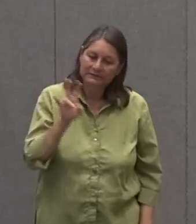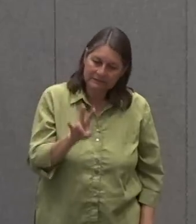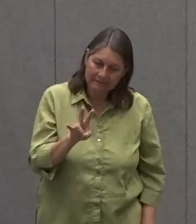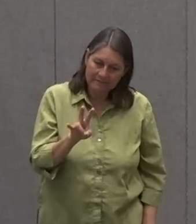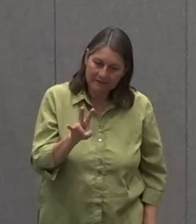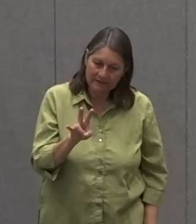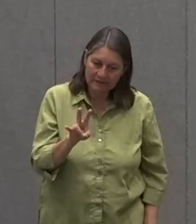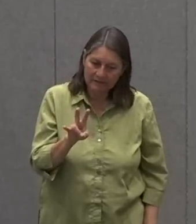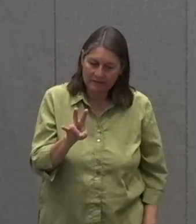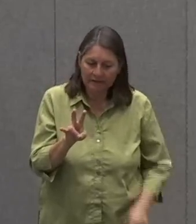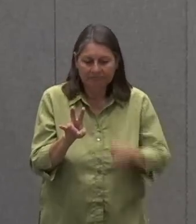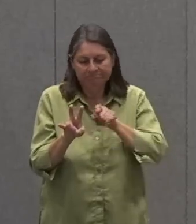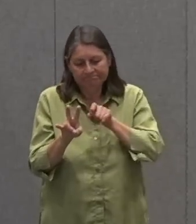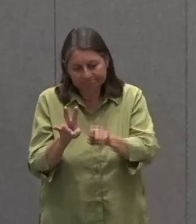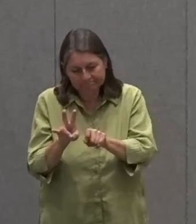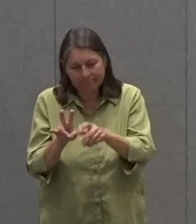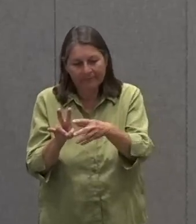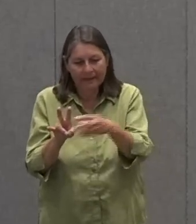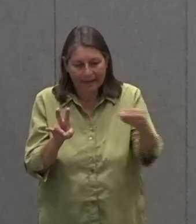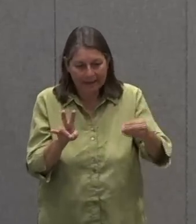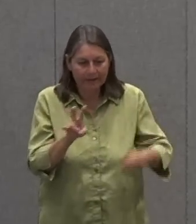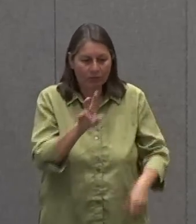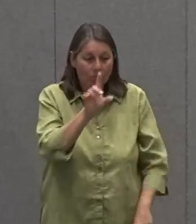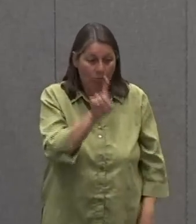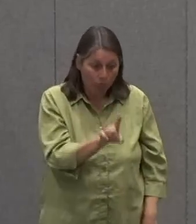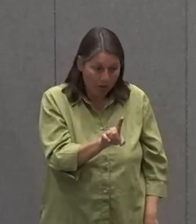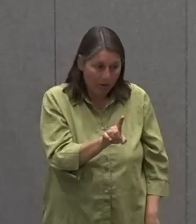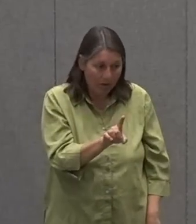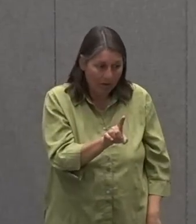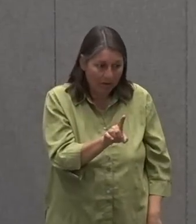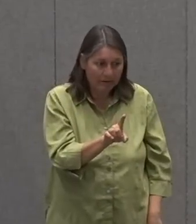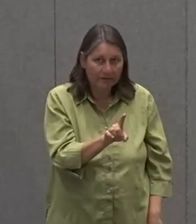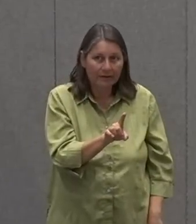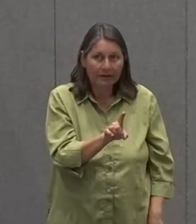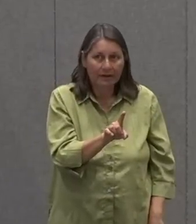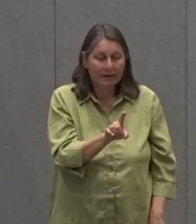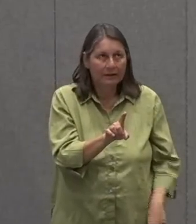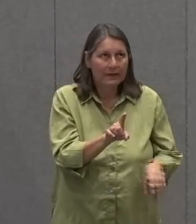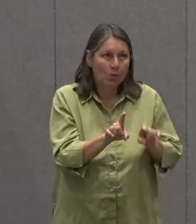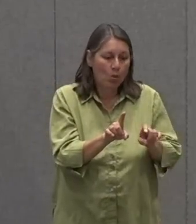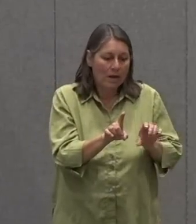Our 1/10 is gonna stay the same. I've gotta go down a hundredth, so let's see.